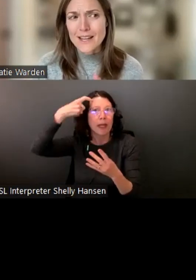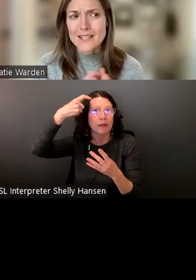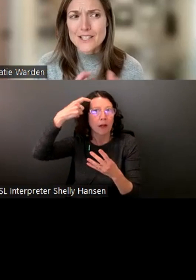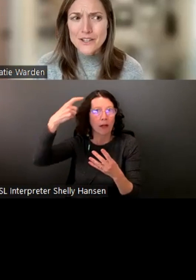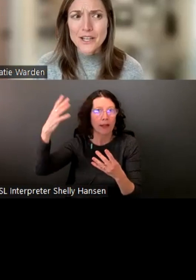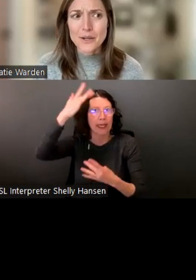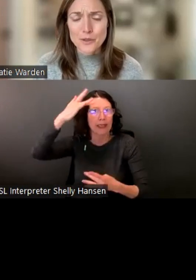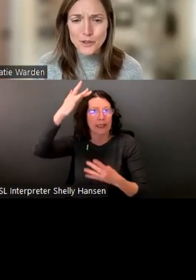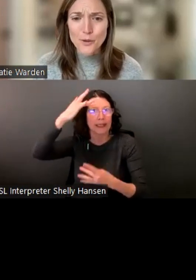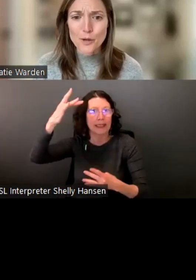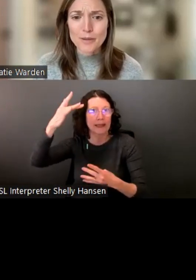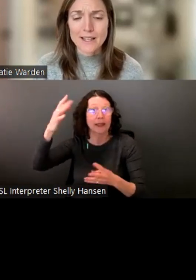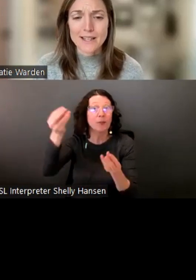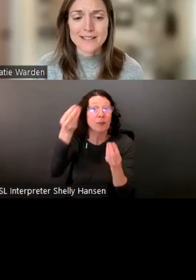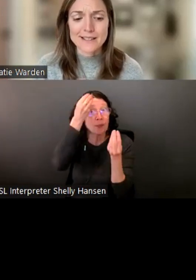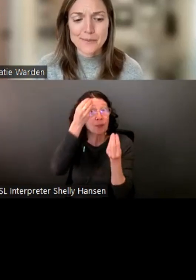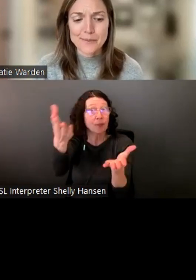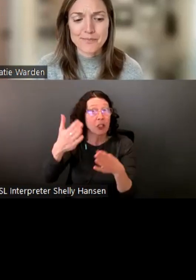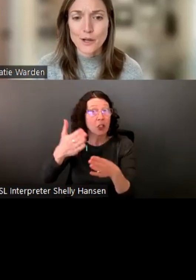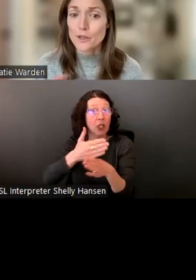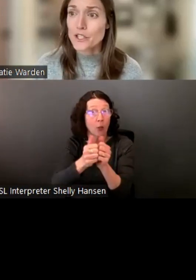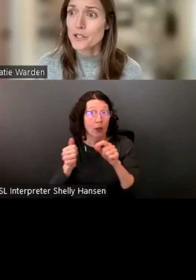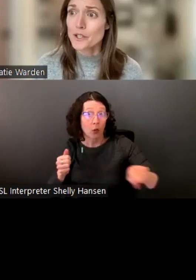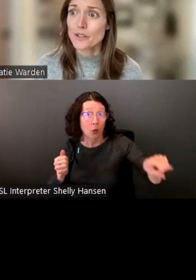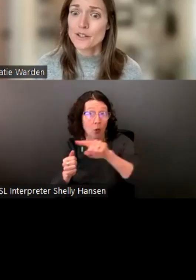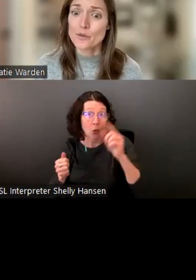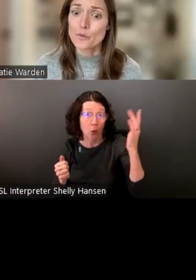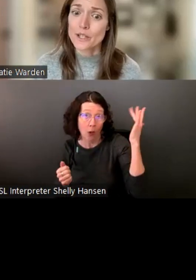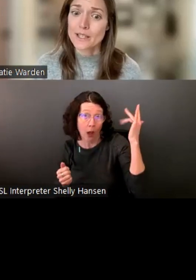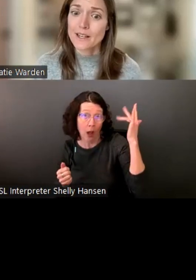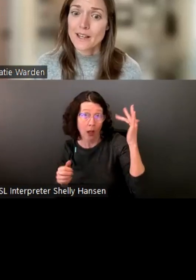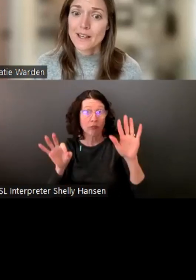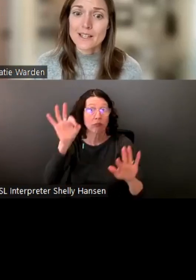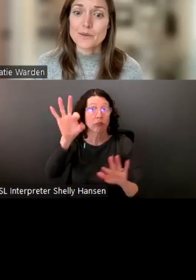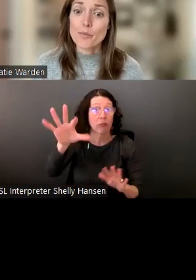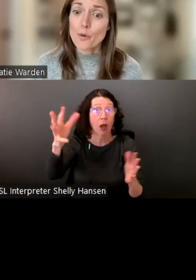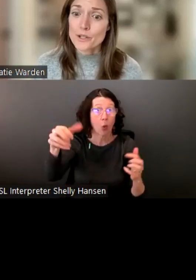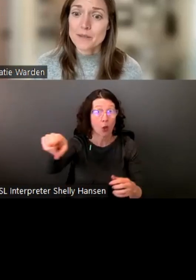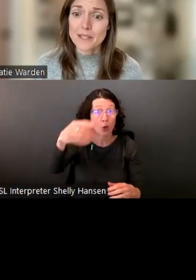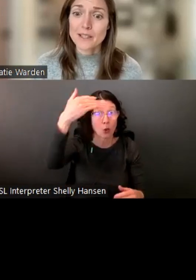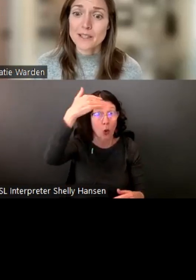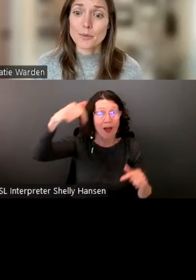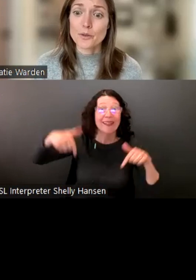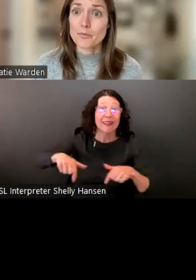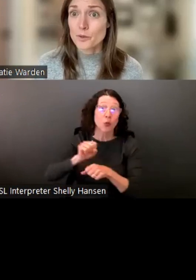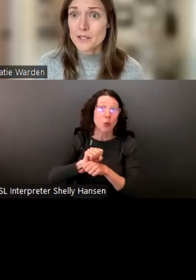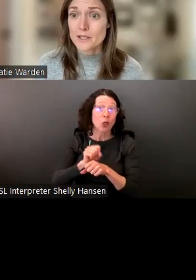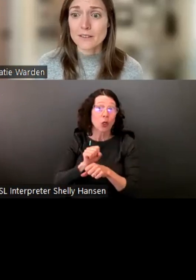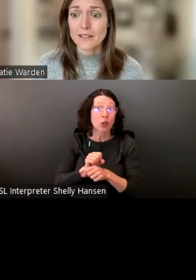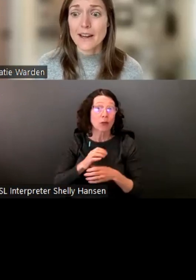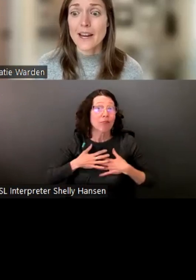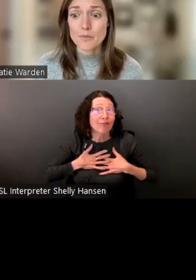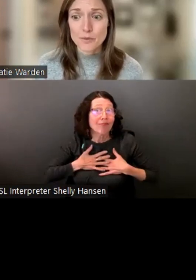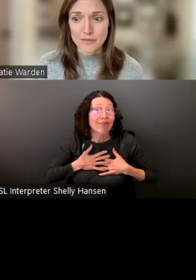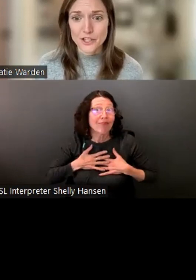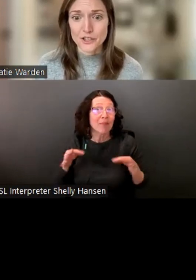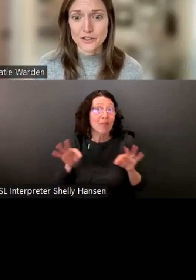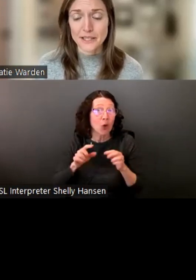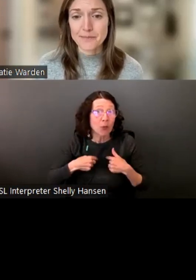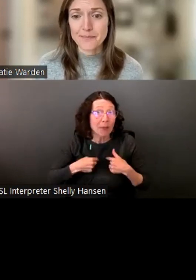And I share that with you all because I want you to know that this work is important to me, both personally and professionally.